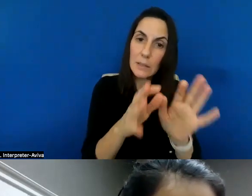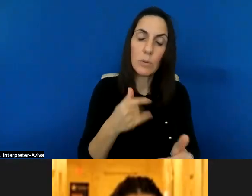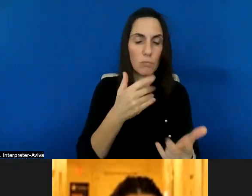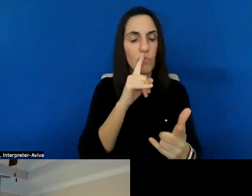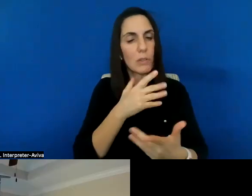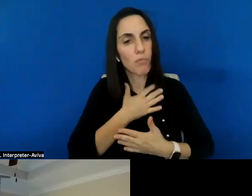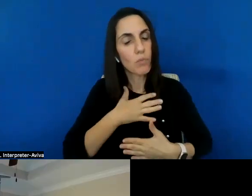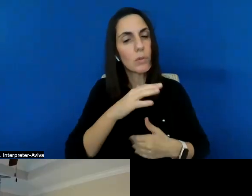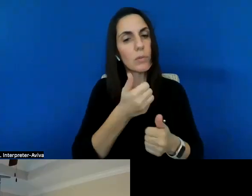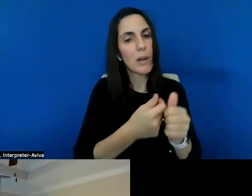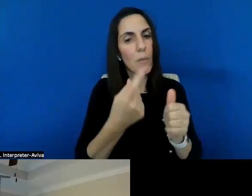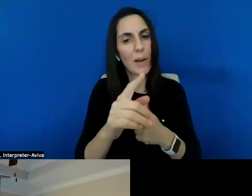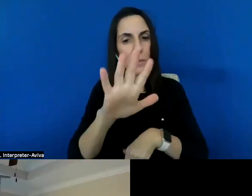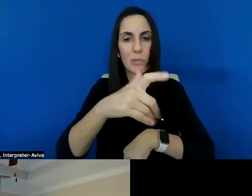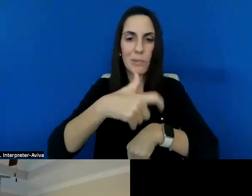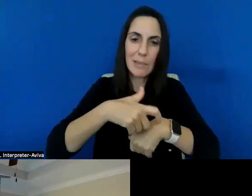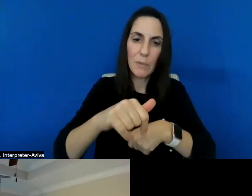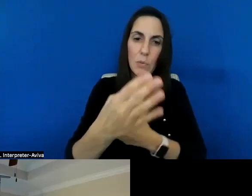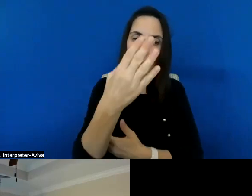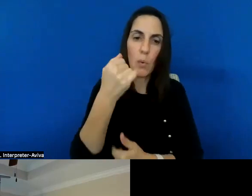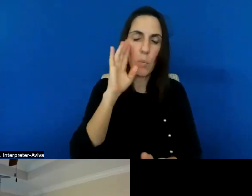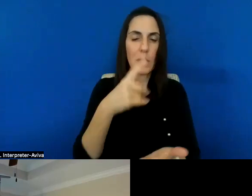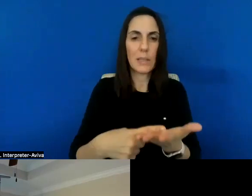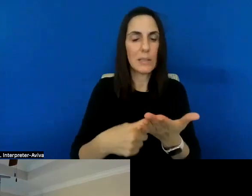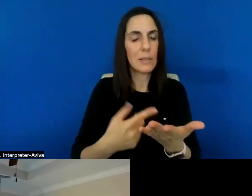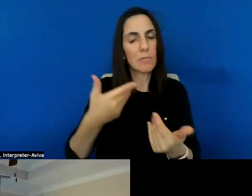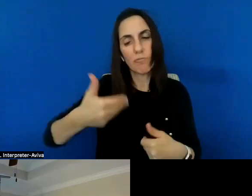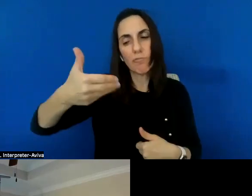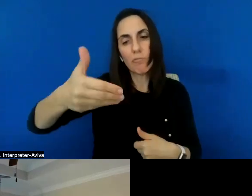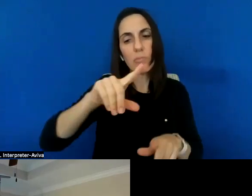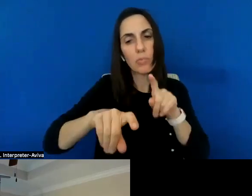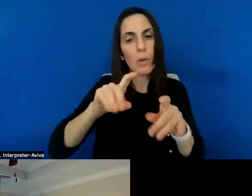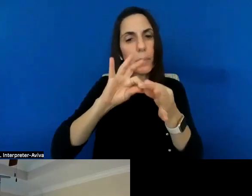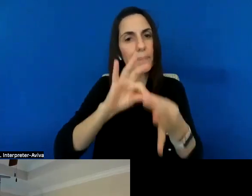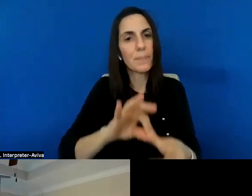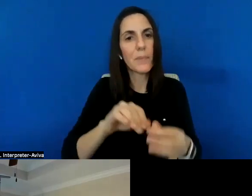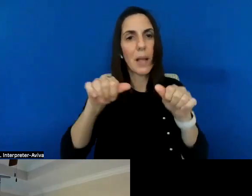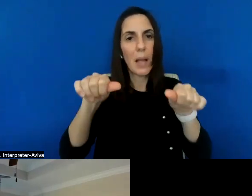this morning, as we discussed, frequently ask questions about able accounts as well